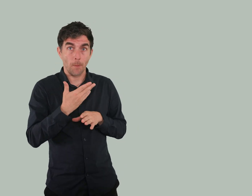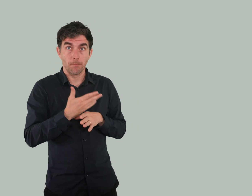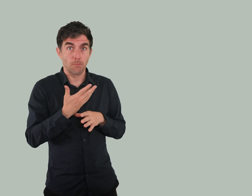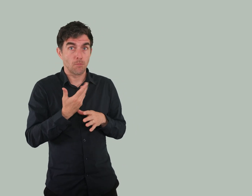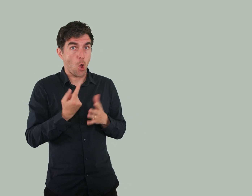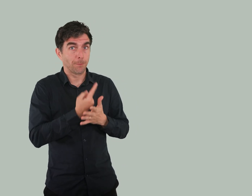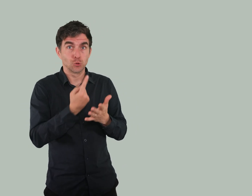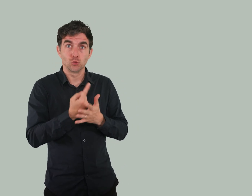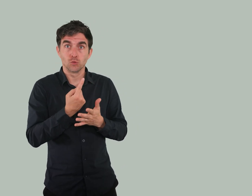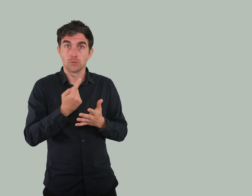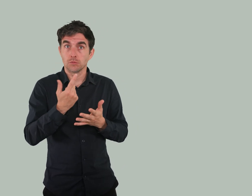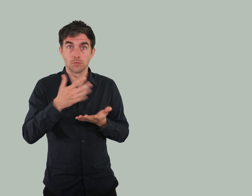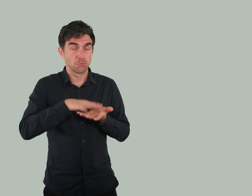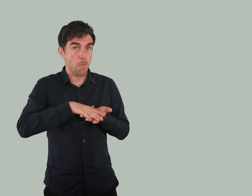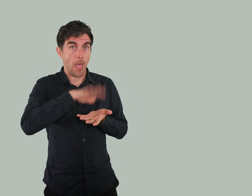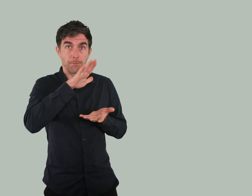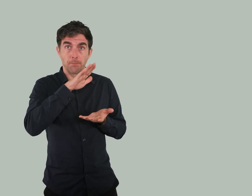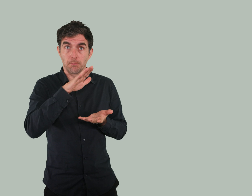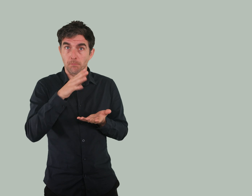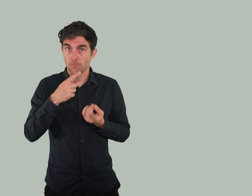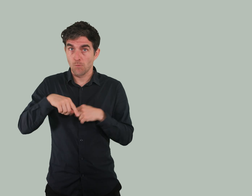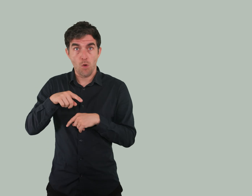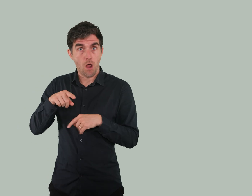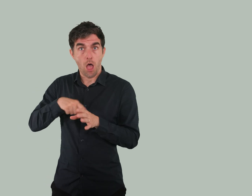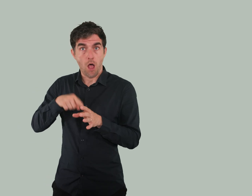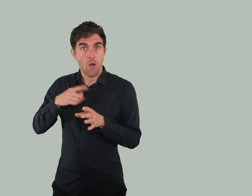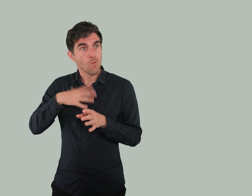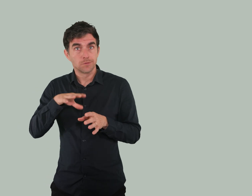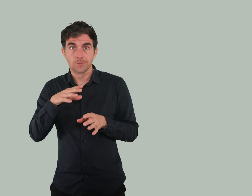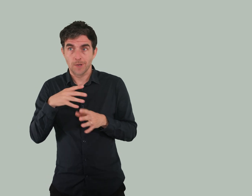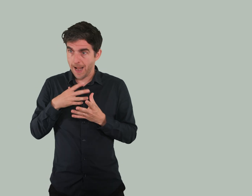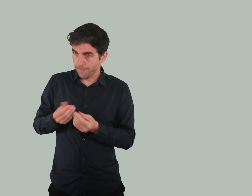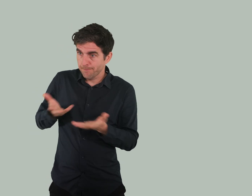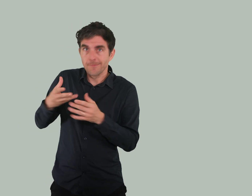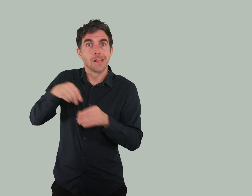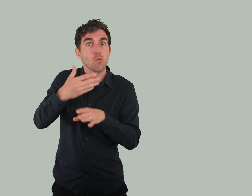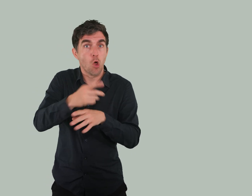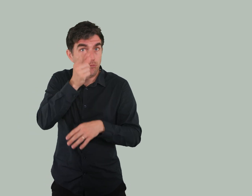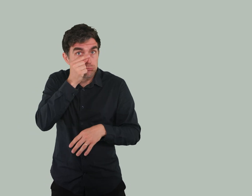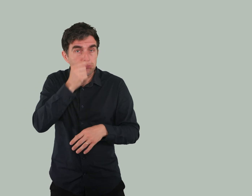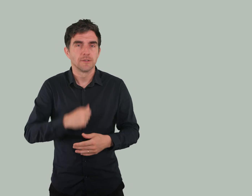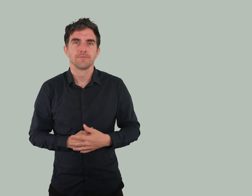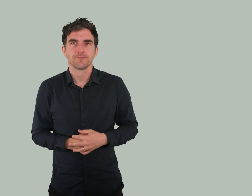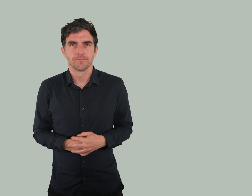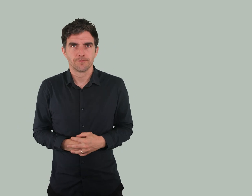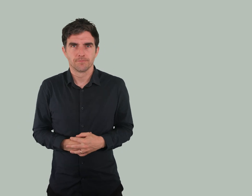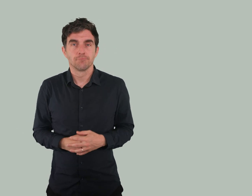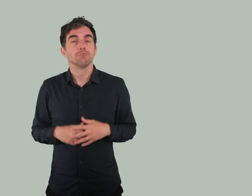which in itself could lead to higher numbers of job opportunities for the very young people we want to help.